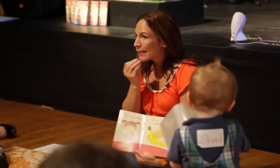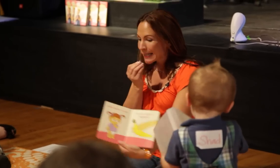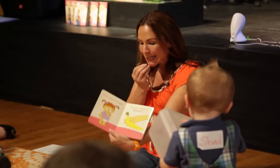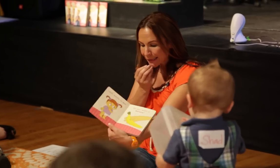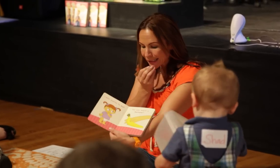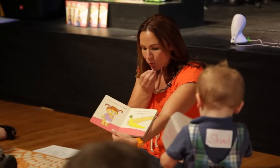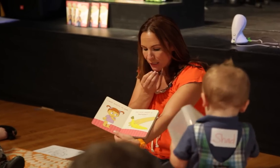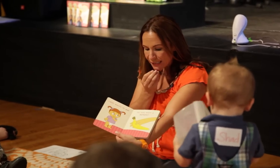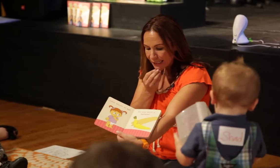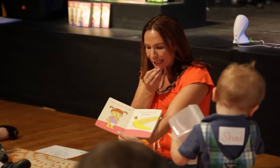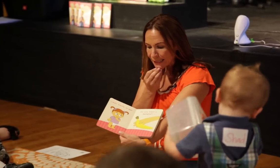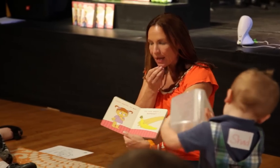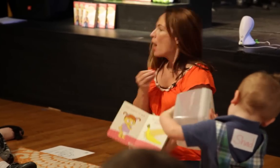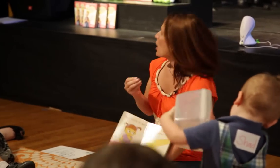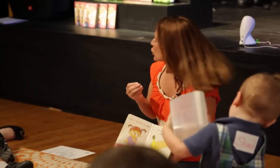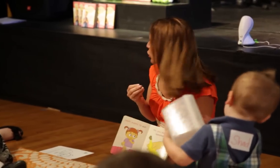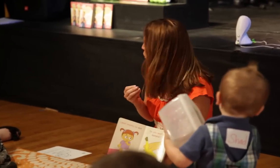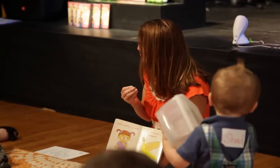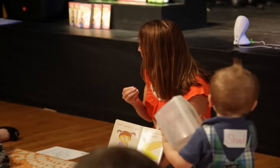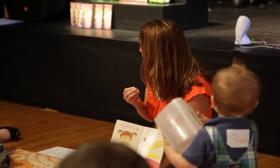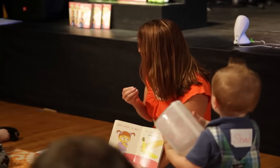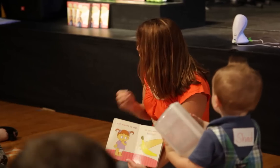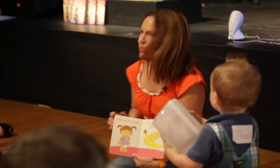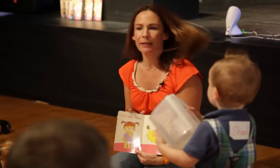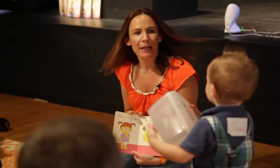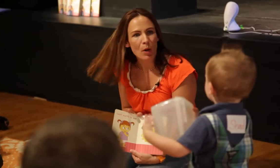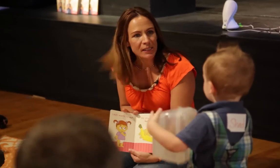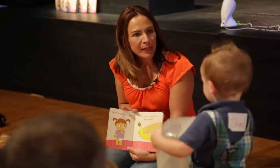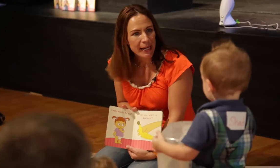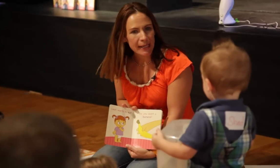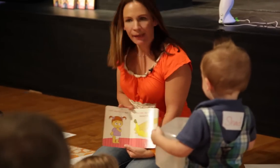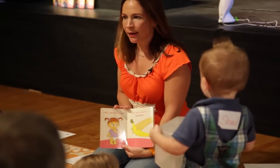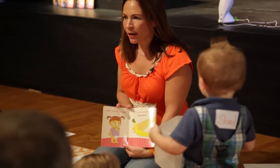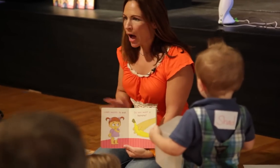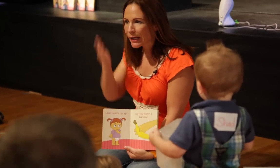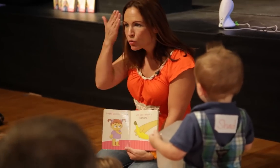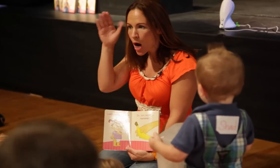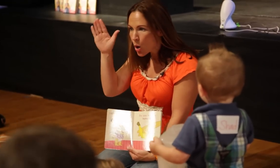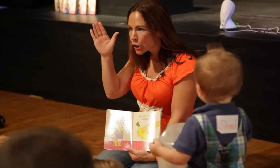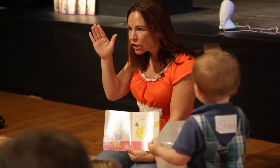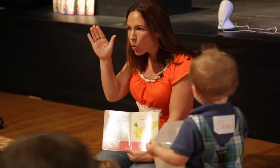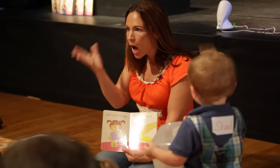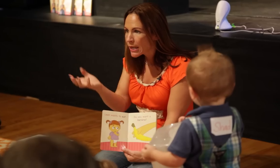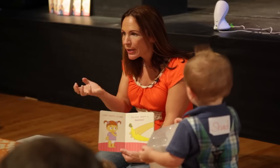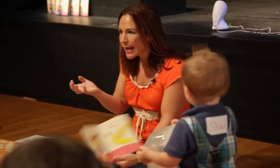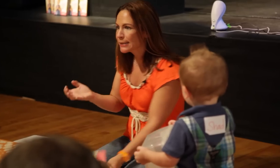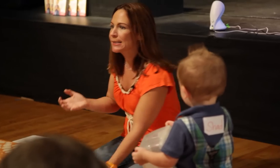EAT. Leah wants to eat. Do you want a banana? Do you think Leah wants a banana? I DON'T-KNOW. Does she WANT a banana?